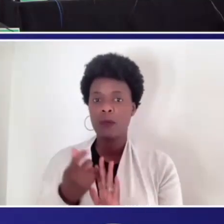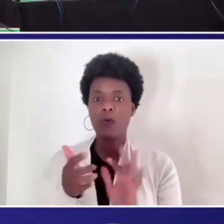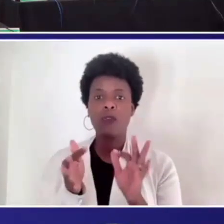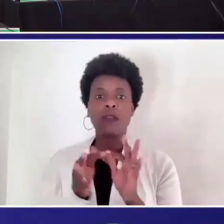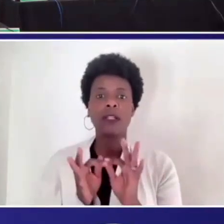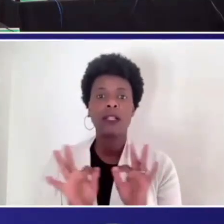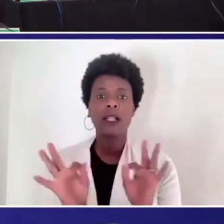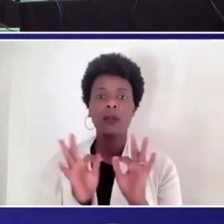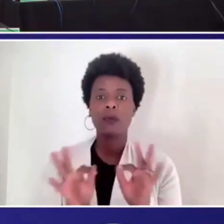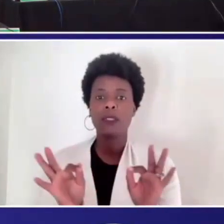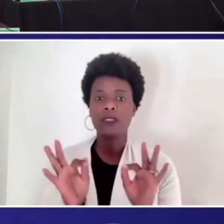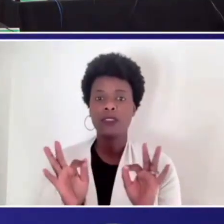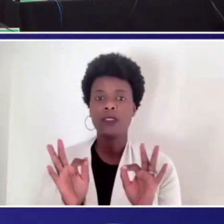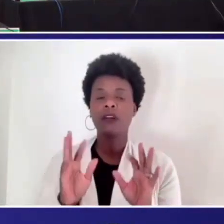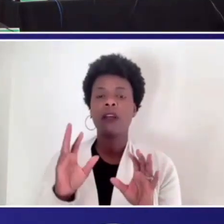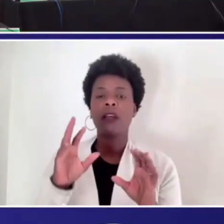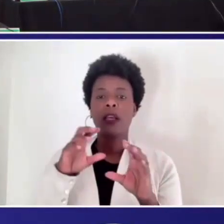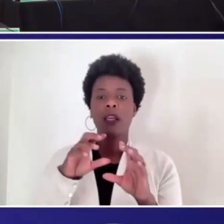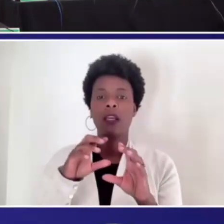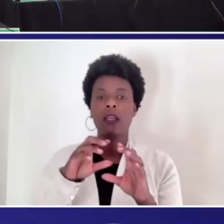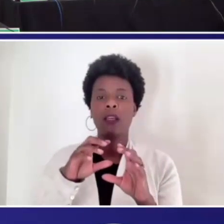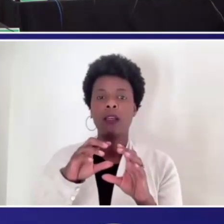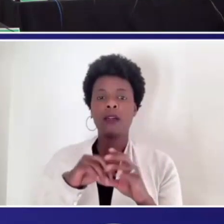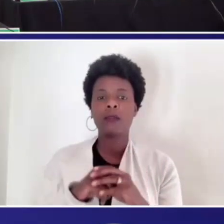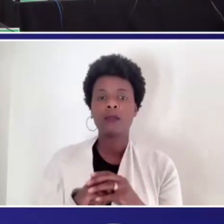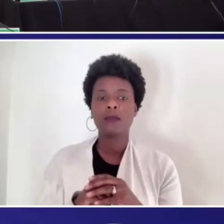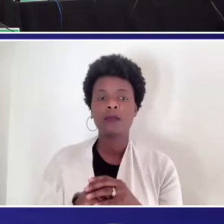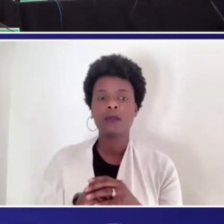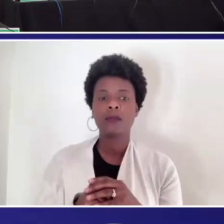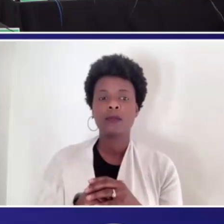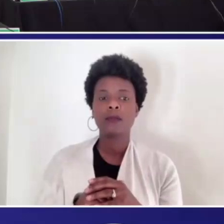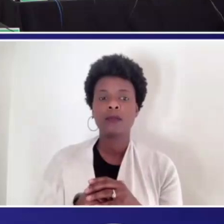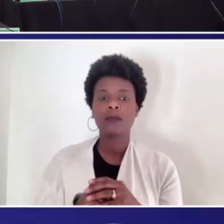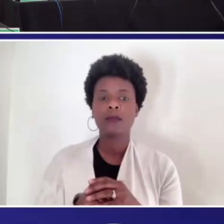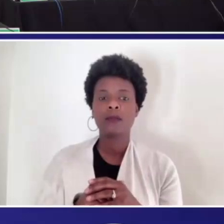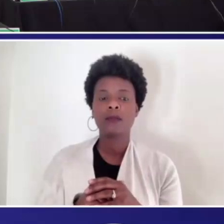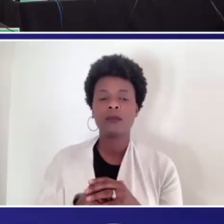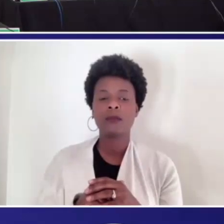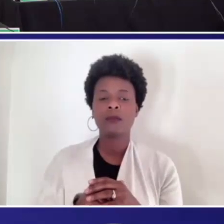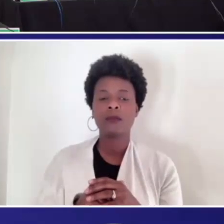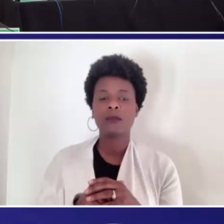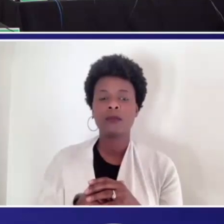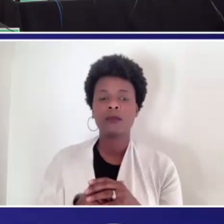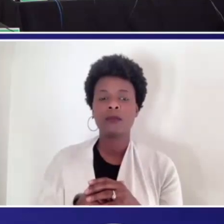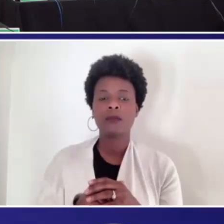includes defined those specific ten. That's what we're starting off from. And